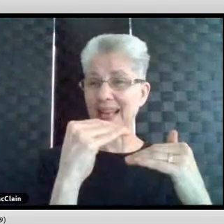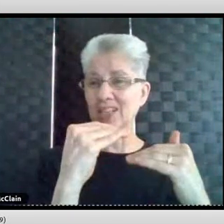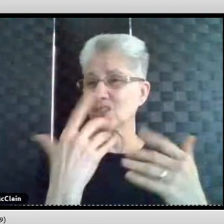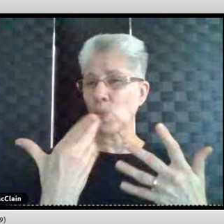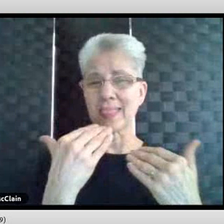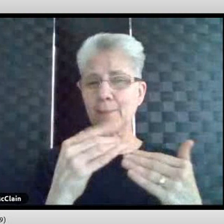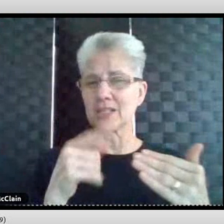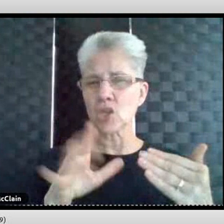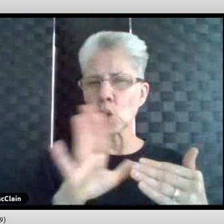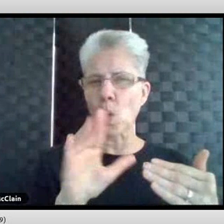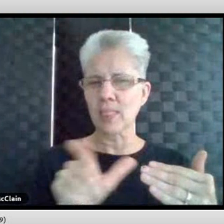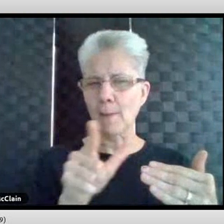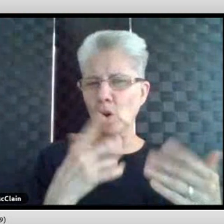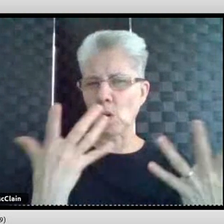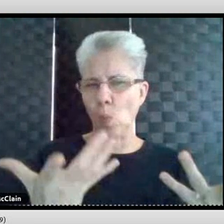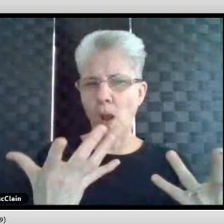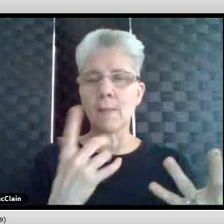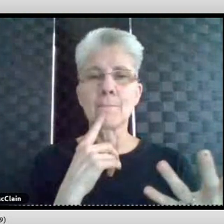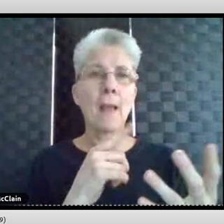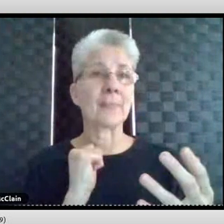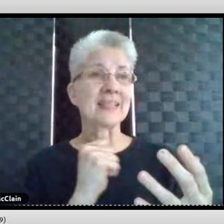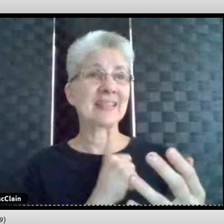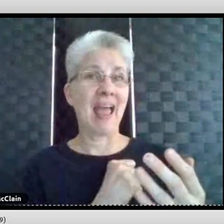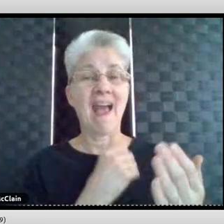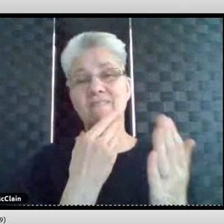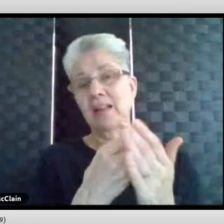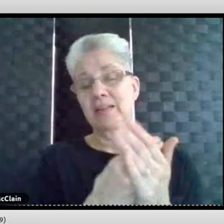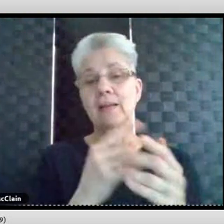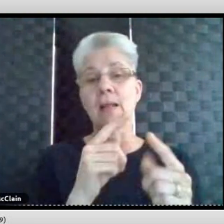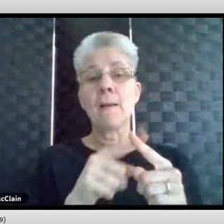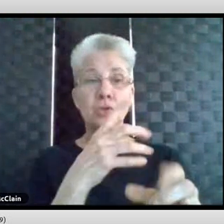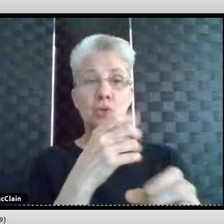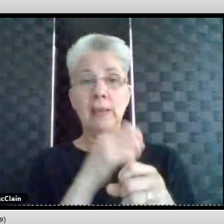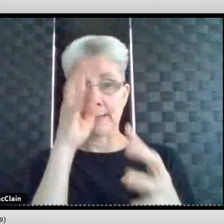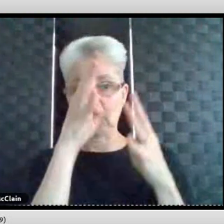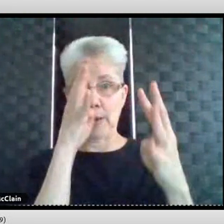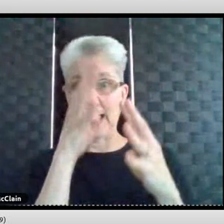or the limitation of the library might be staff and funding, but you can get moire creative, can't you?